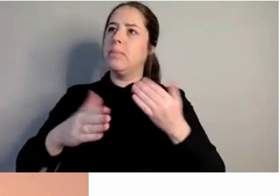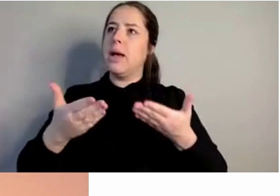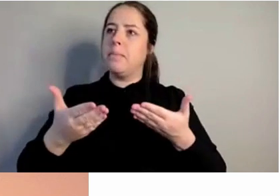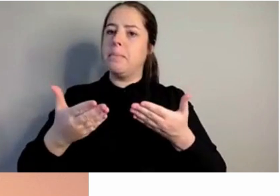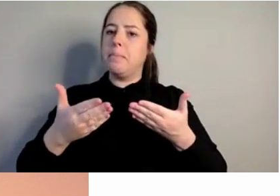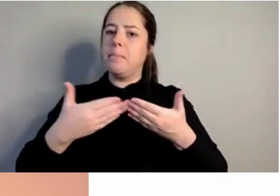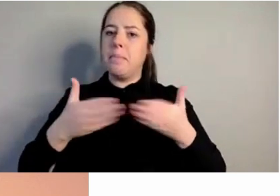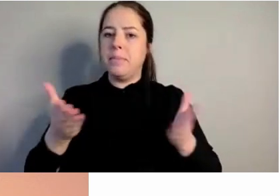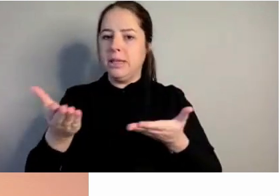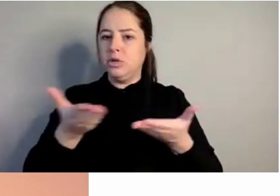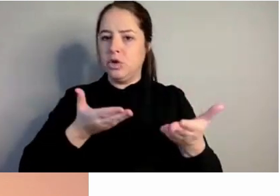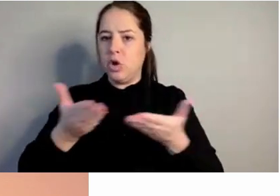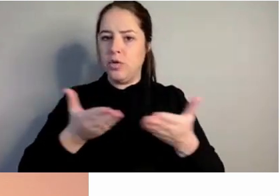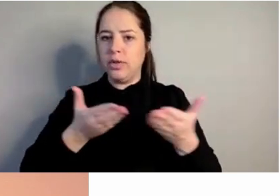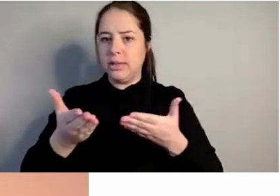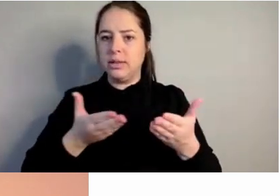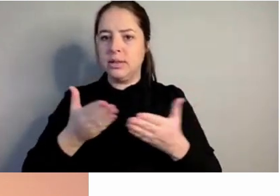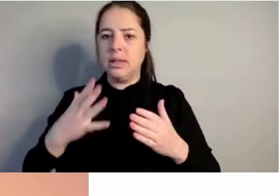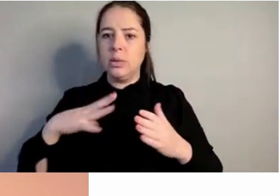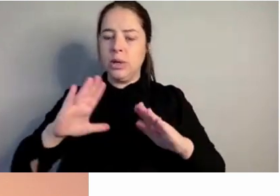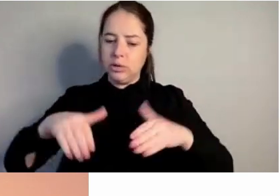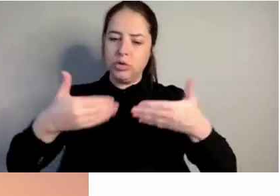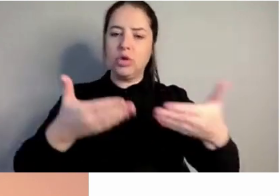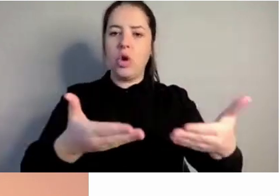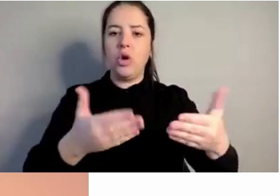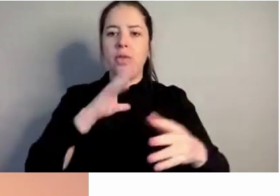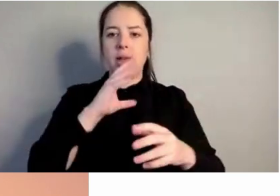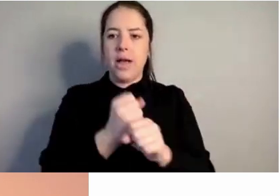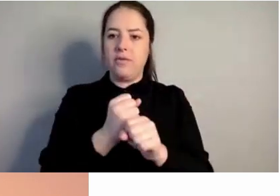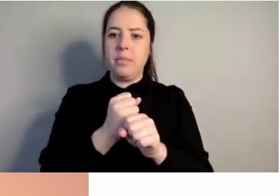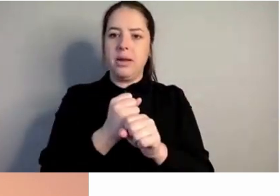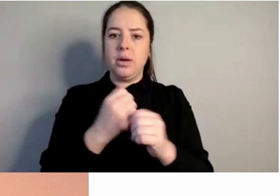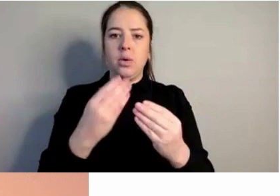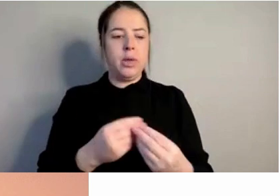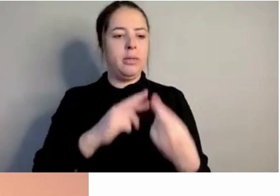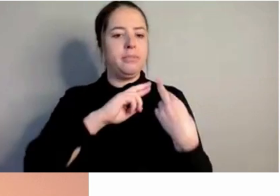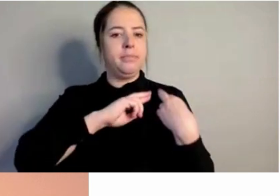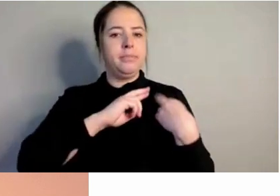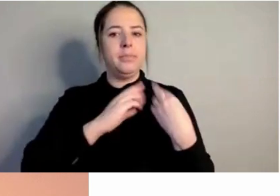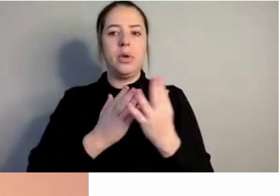It is to serve the government of the day in an accountable way through ministers to parliament